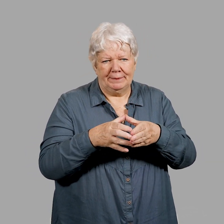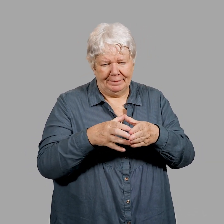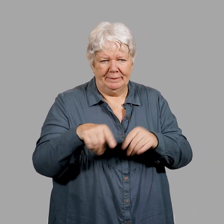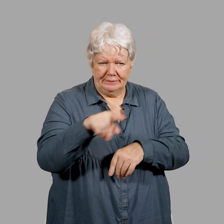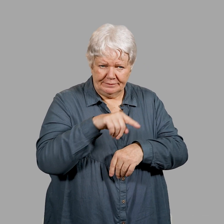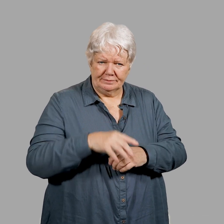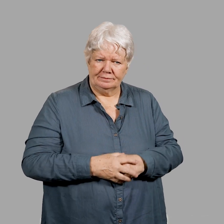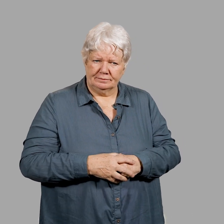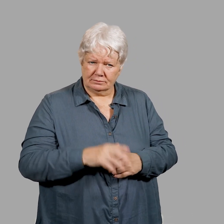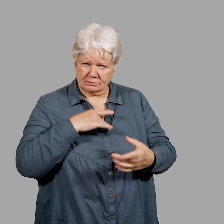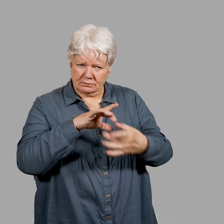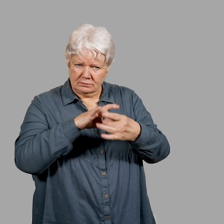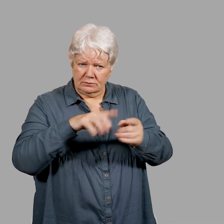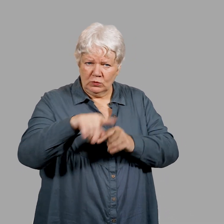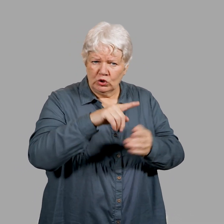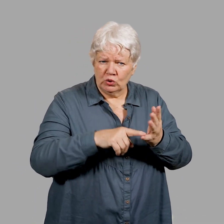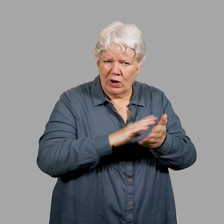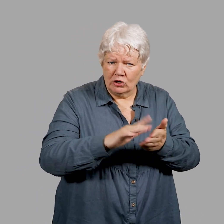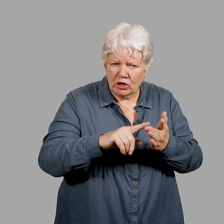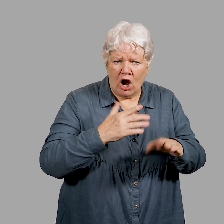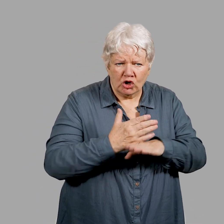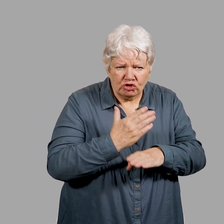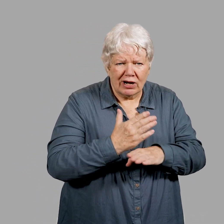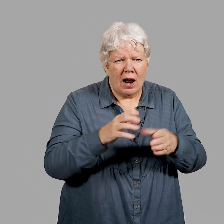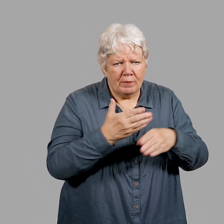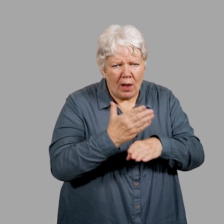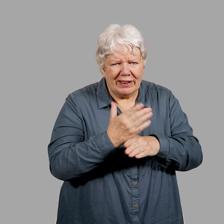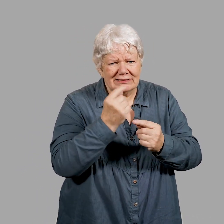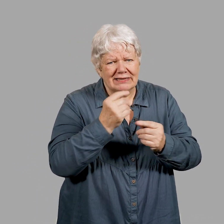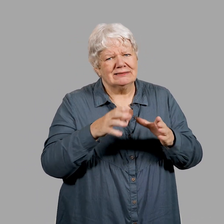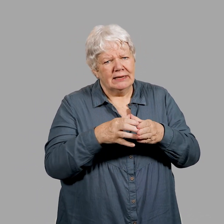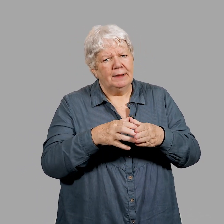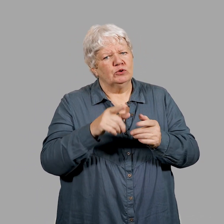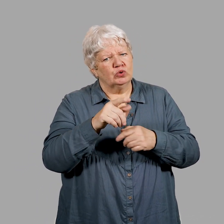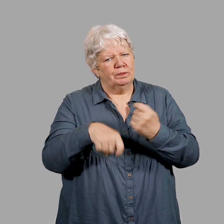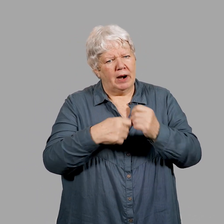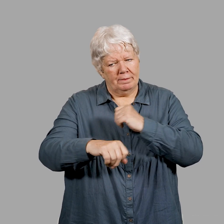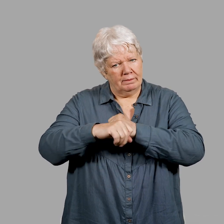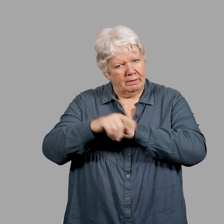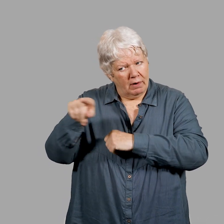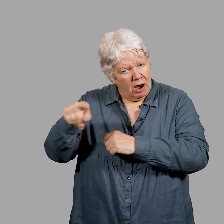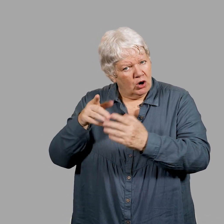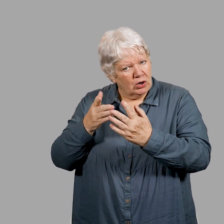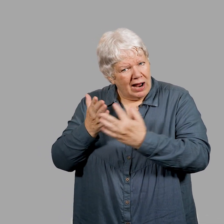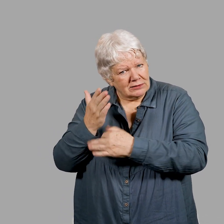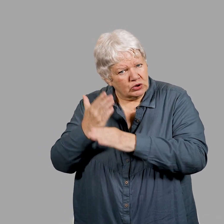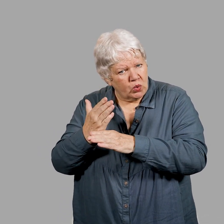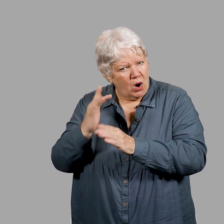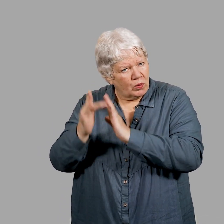Status: Liaising with UHI careers and employability team to help promote the Access to Work website.